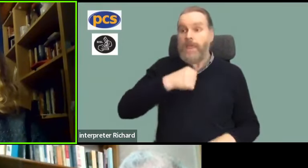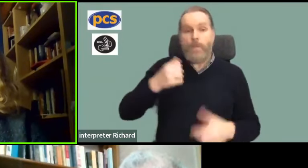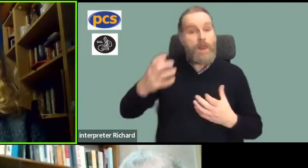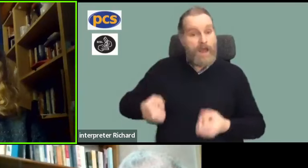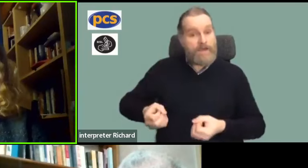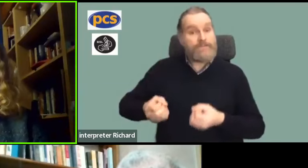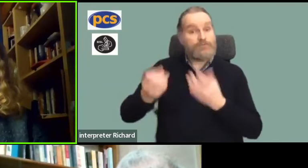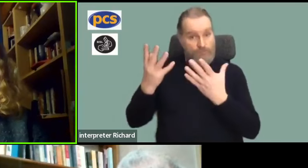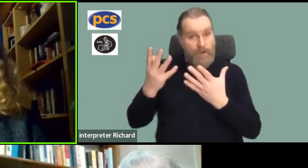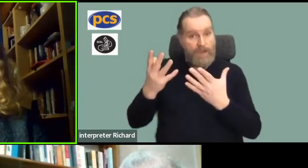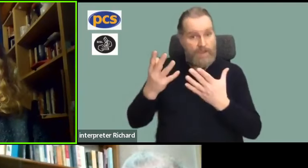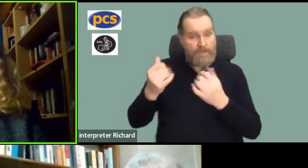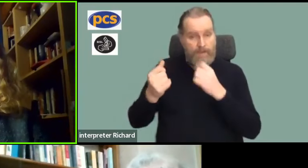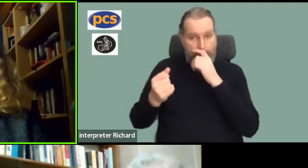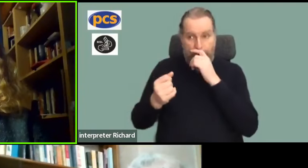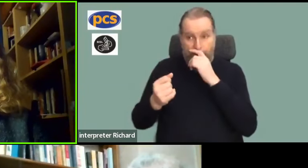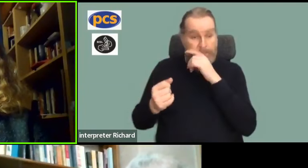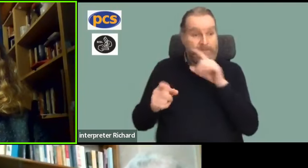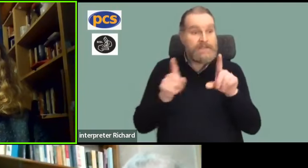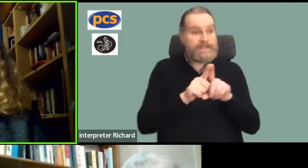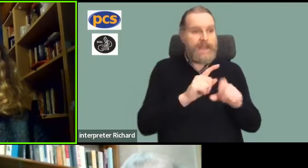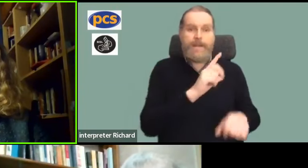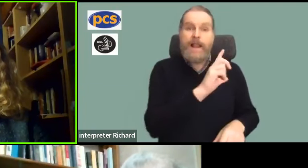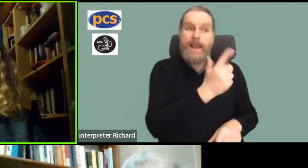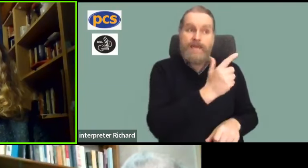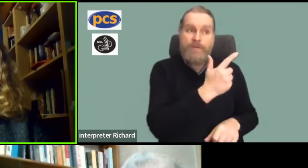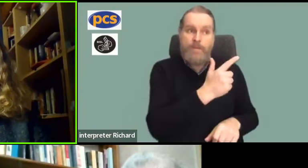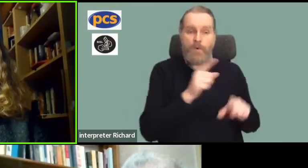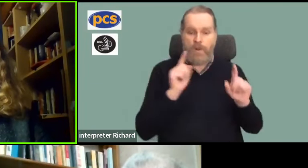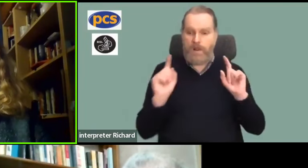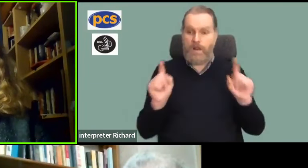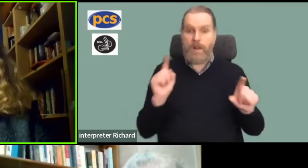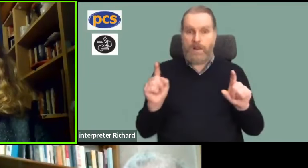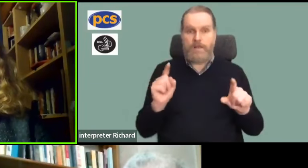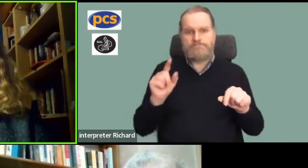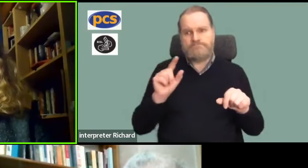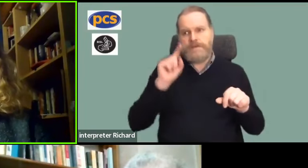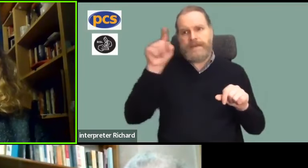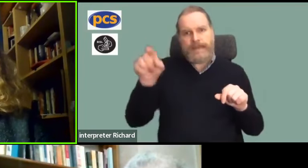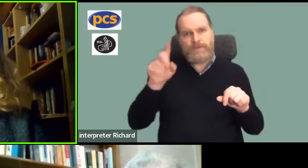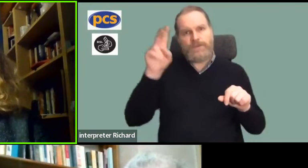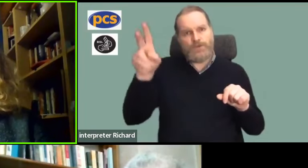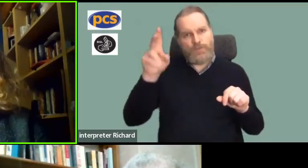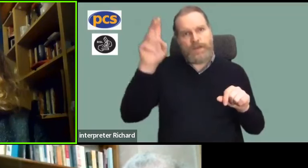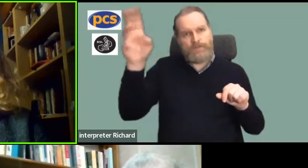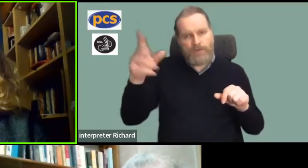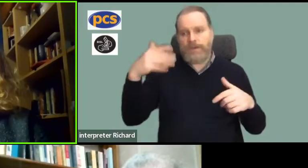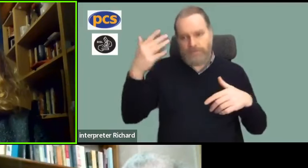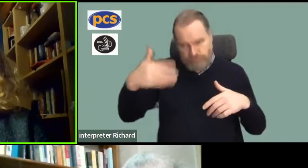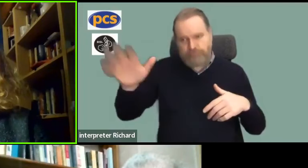be taken action alongside Members and in in parts of the in in parts of the Dw in in parts of the Dw. In Liverpool, in the next n the he coming weeks,